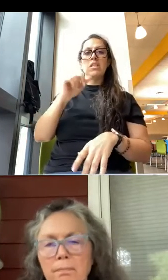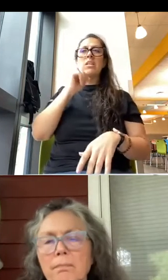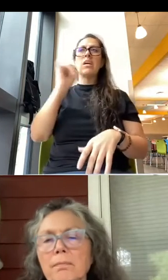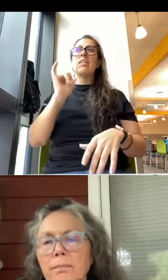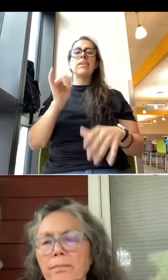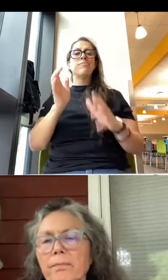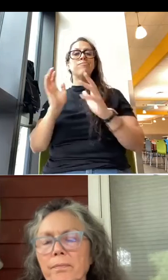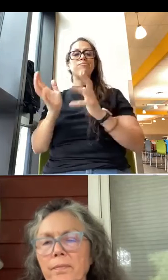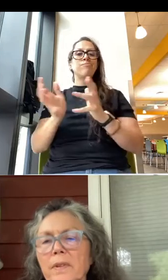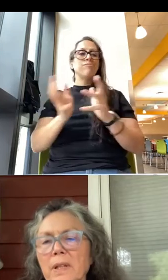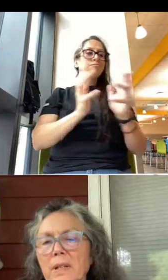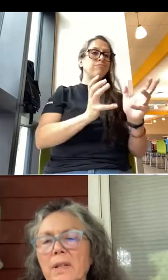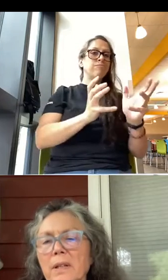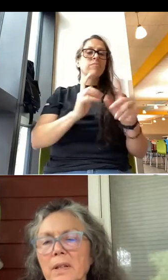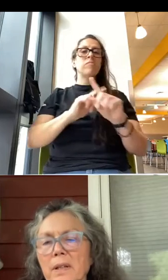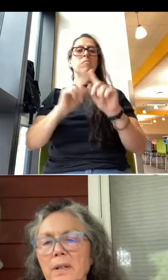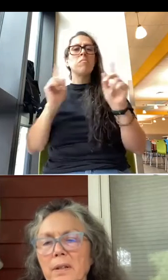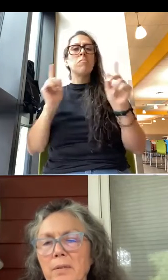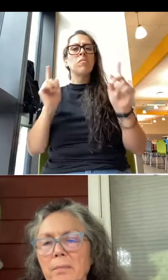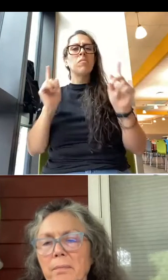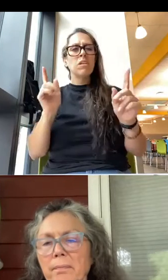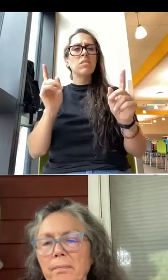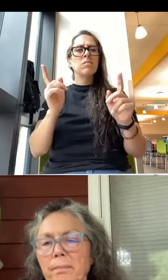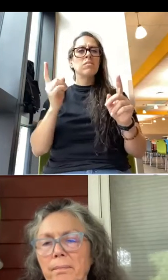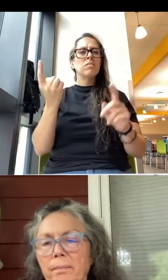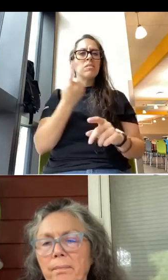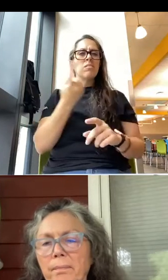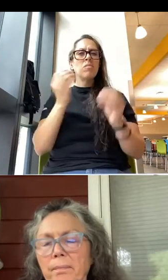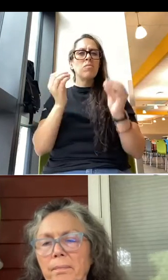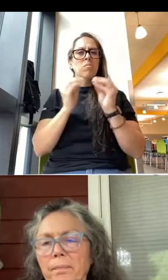um something that's more like a serialized audio book